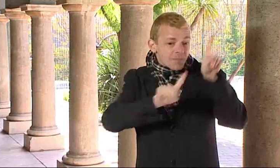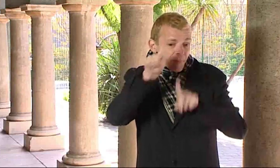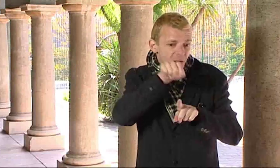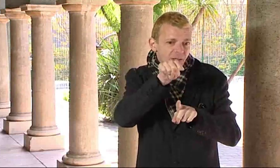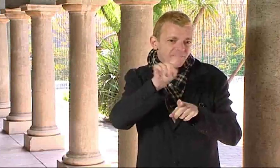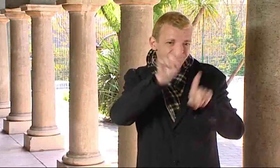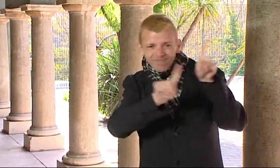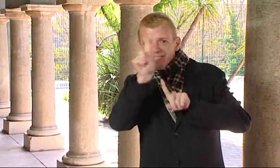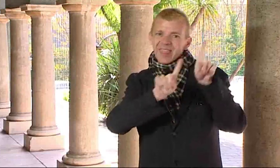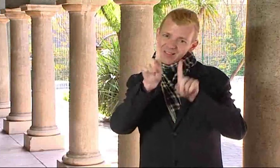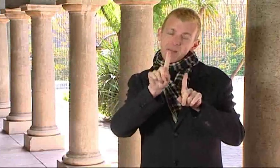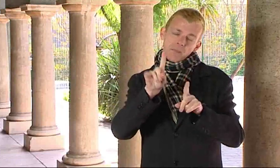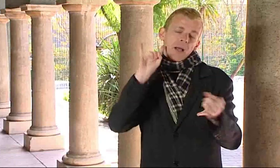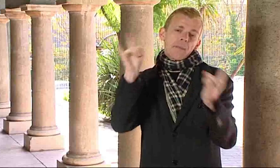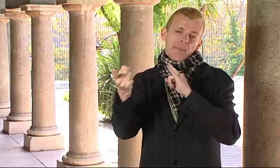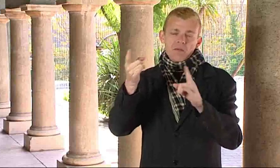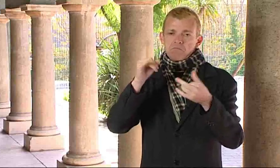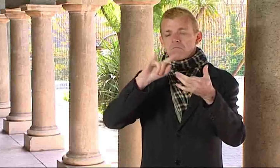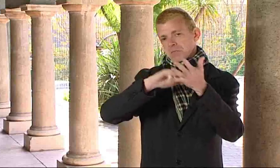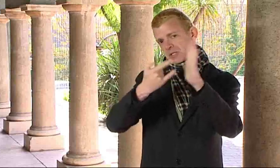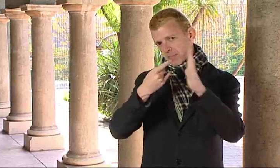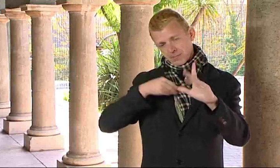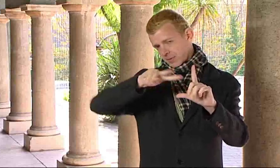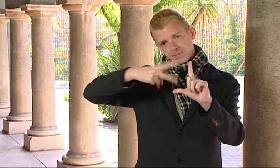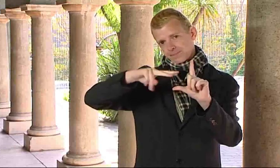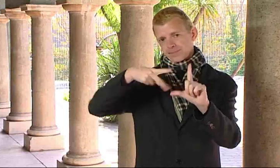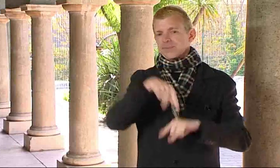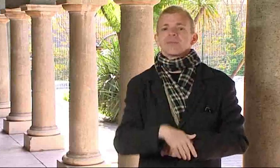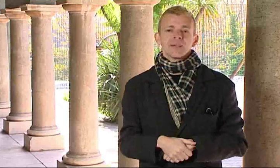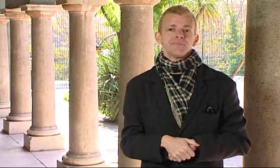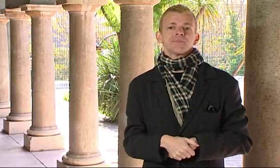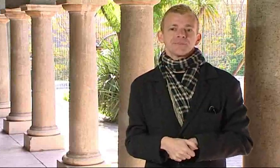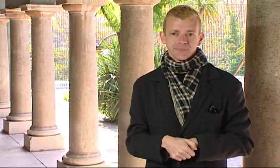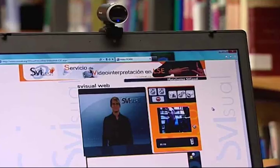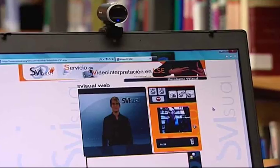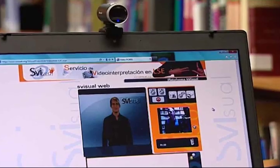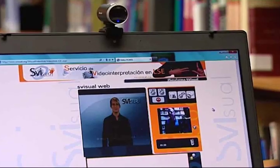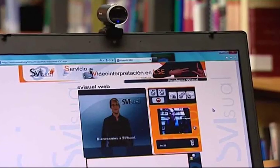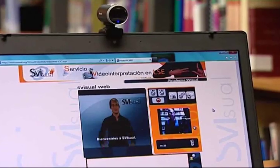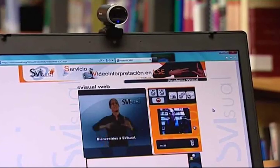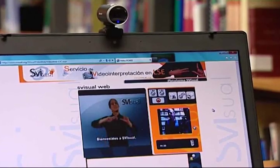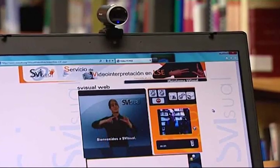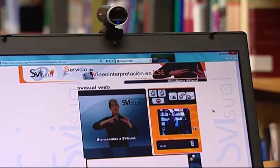all kinds of administrative procedures, etc. Or even contact teachers through sVisual.